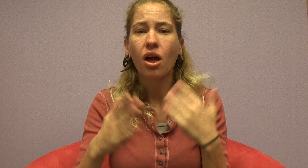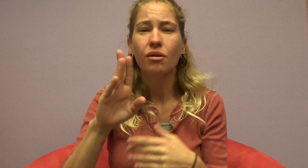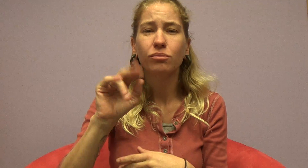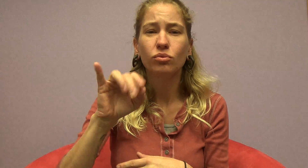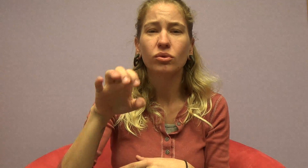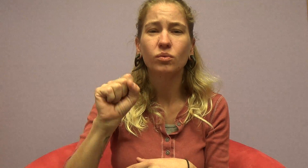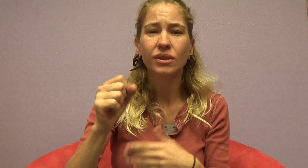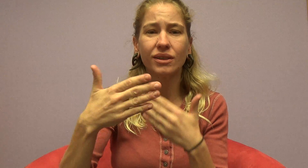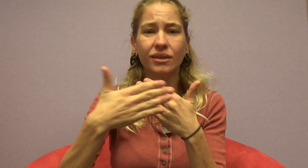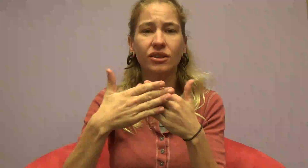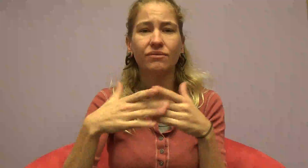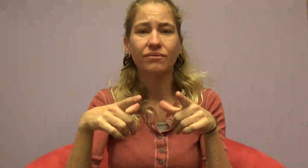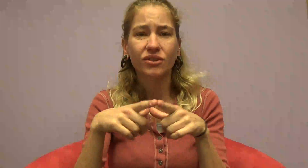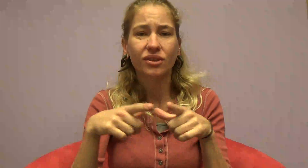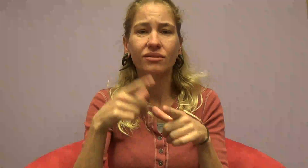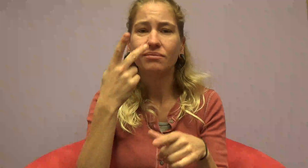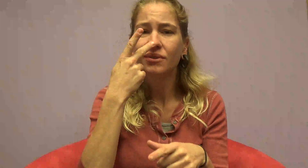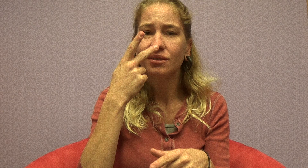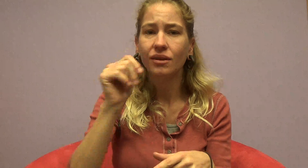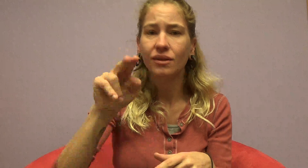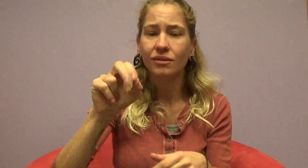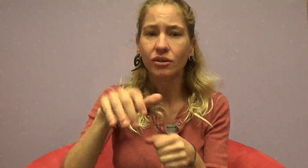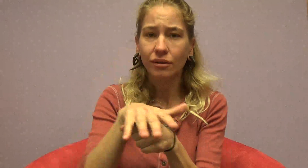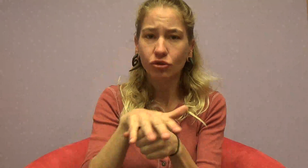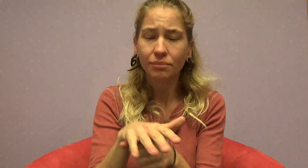blood, bruises near the vagina, penis, anus areas;